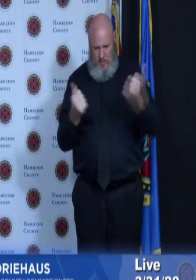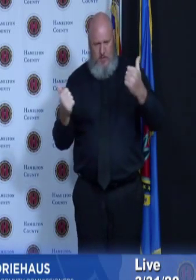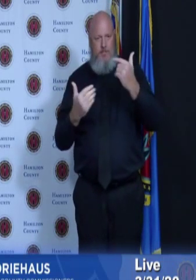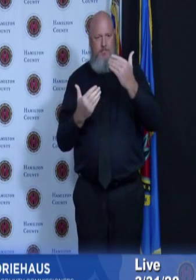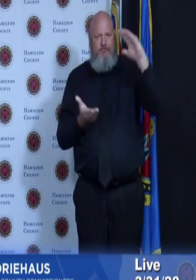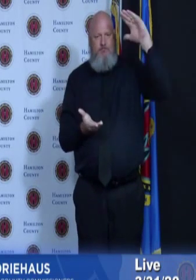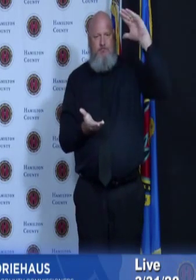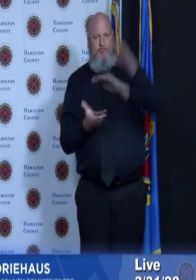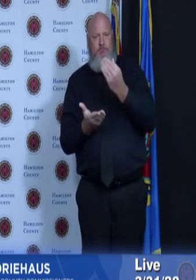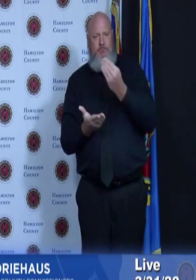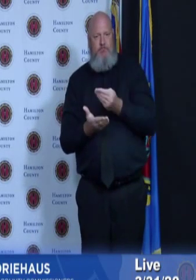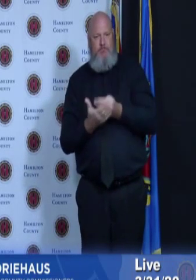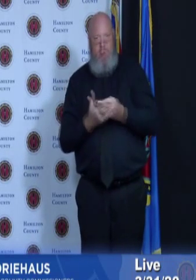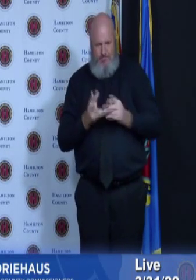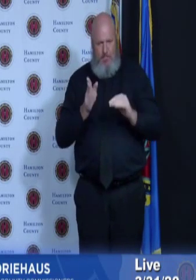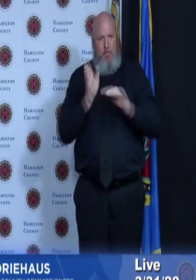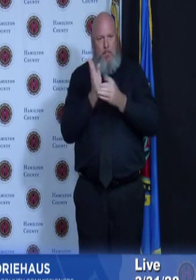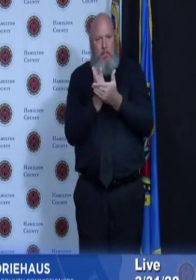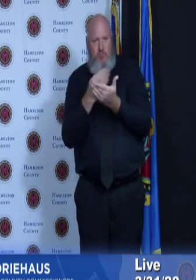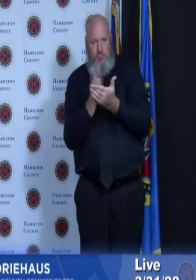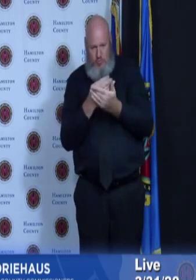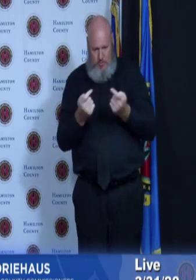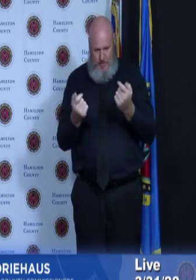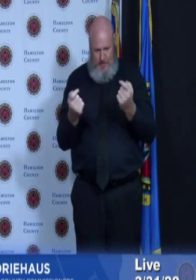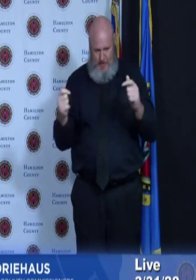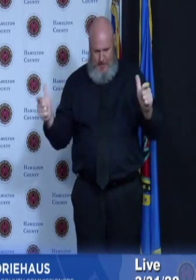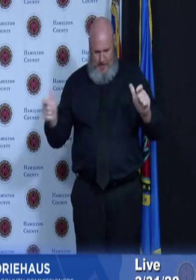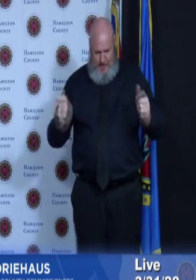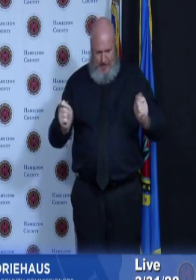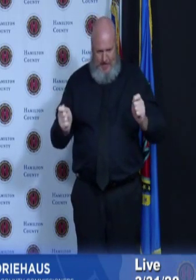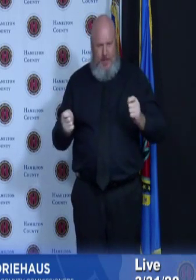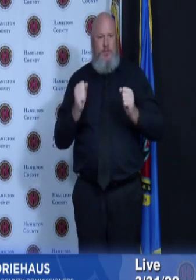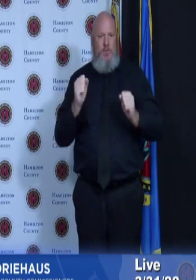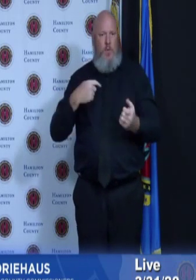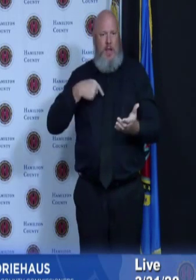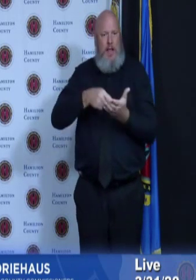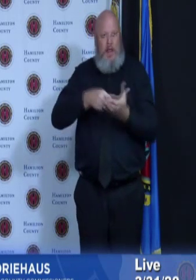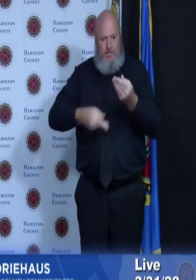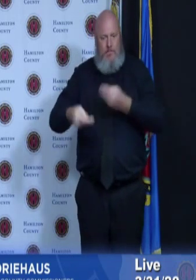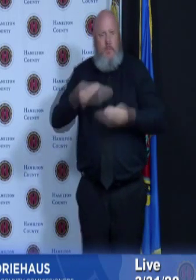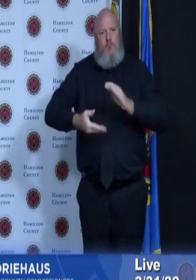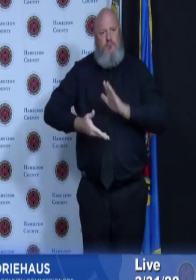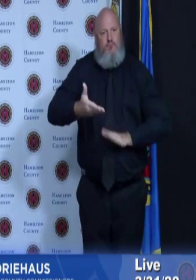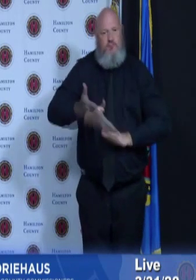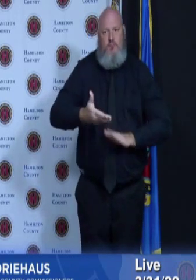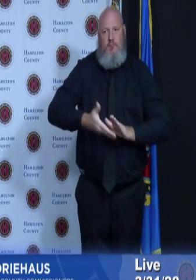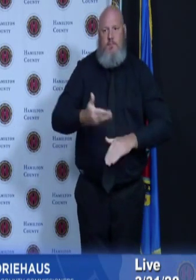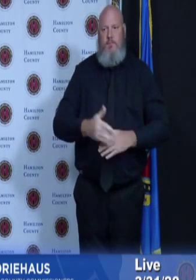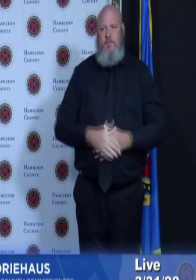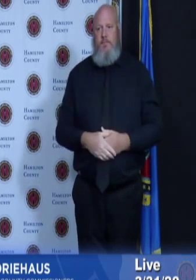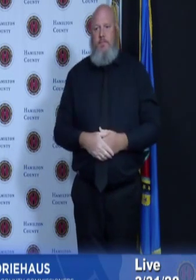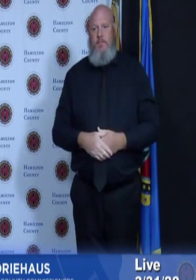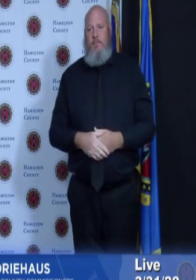absorbing a 20% budget reduction in 2020 which is in line with the state's